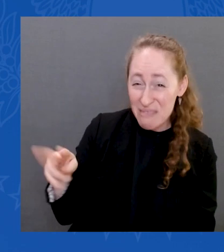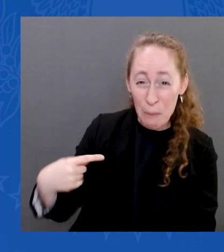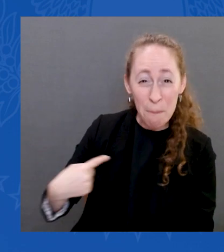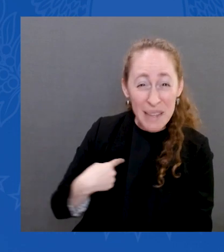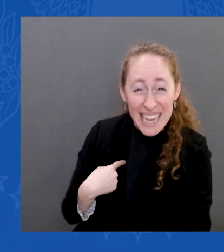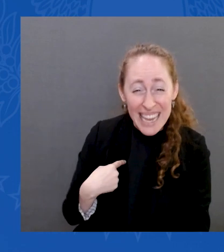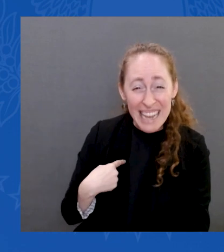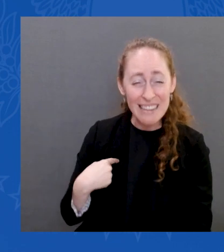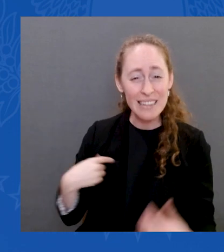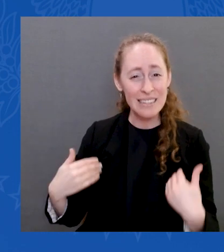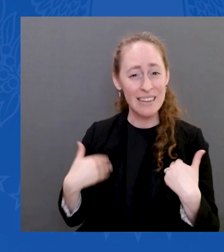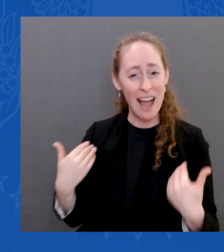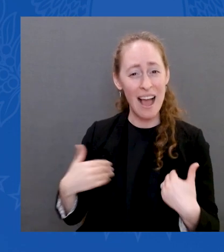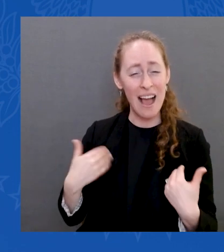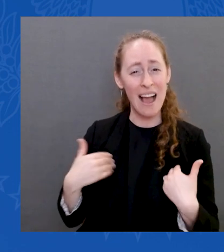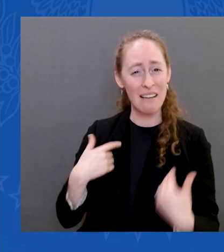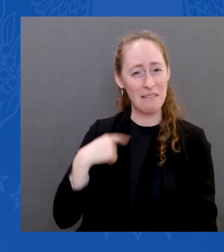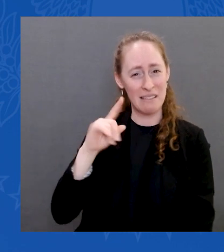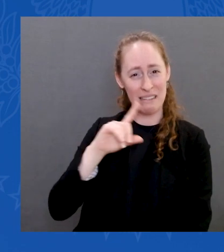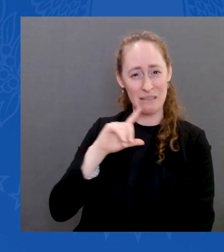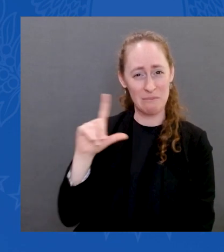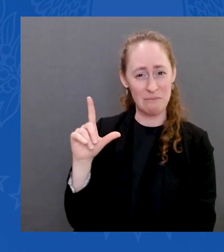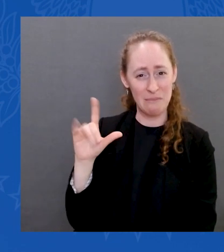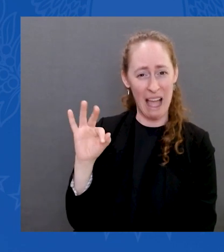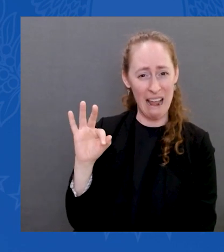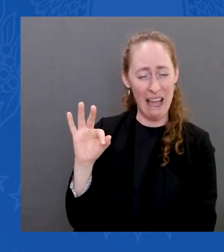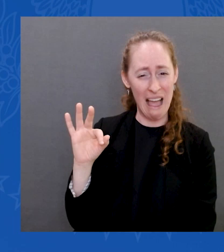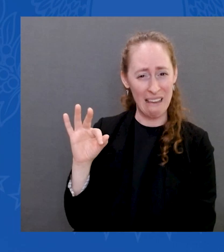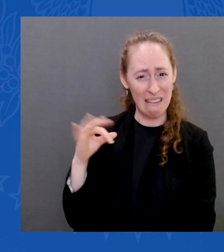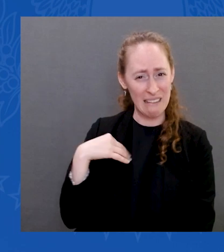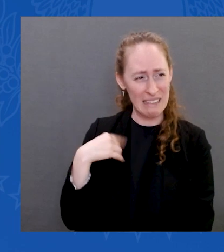But I remember going home from that convention, and the first stop I made